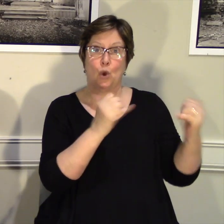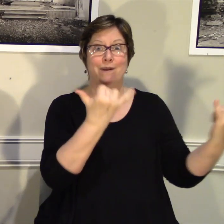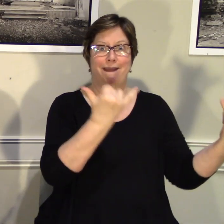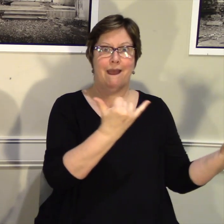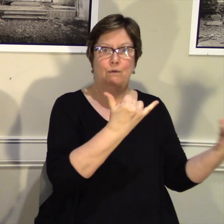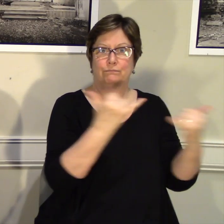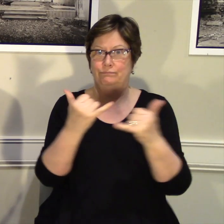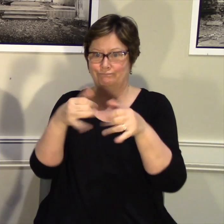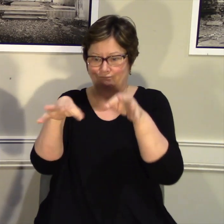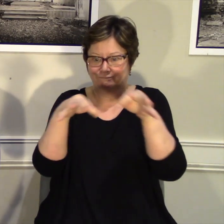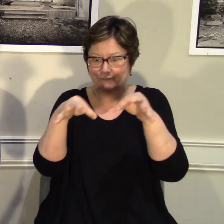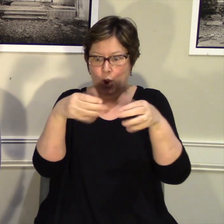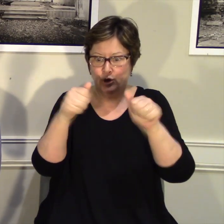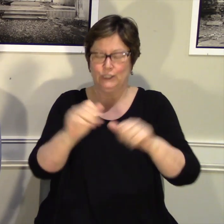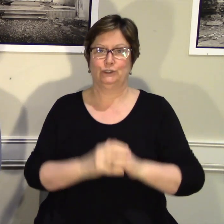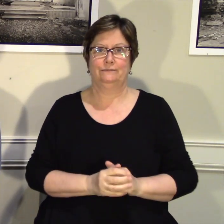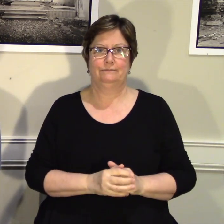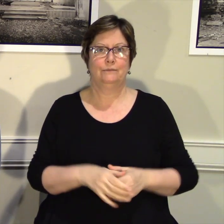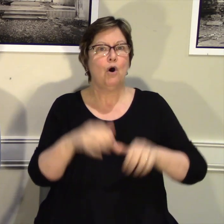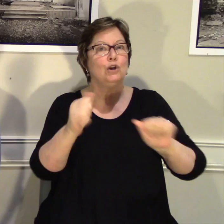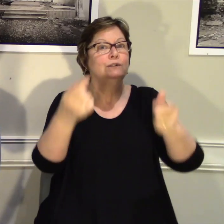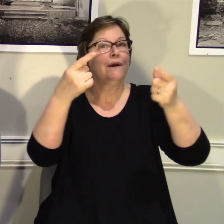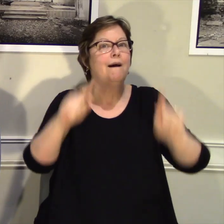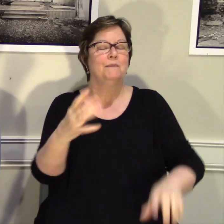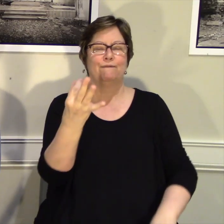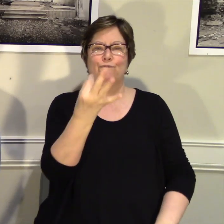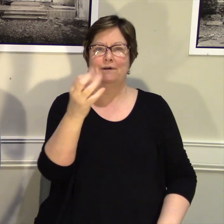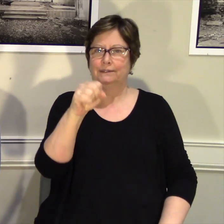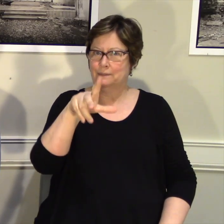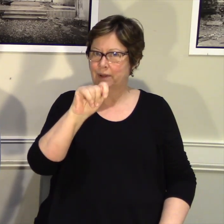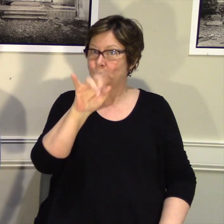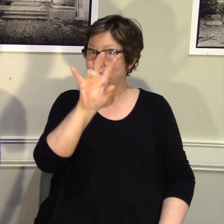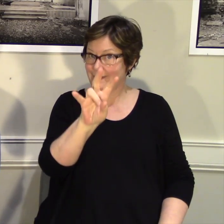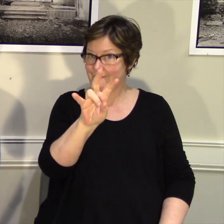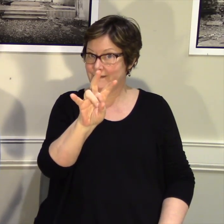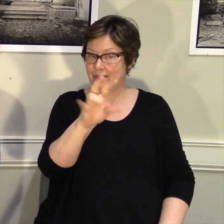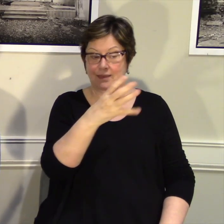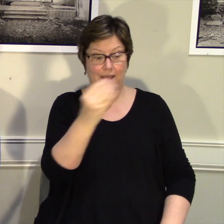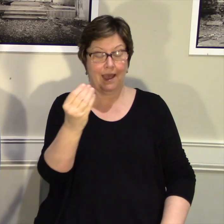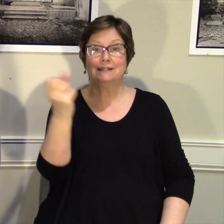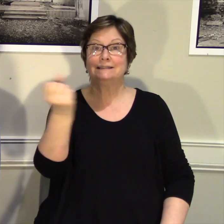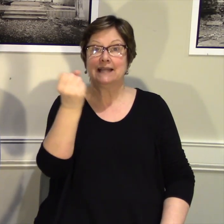Auditions will be taking place on Friday September 7 and Saturday September 8